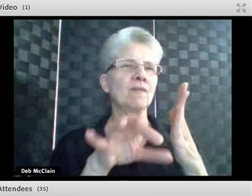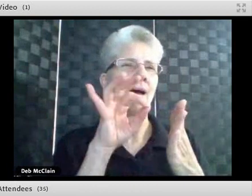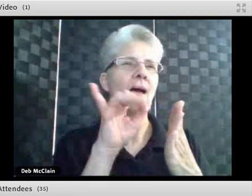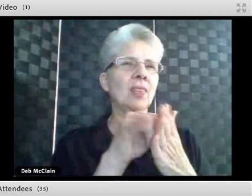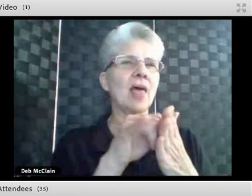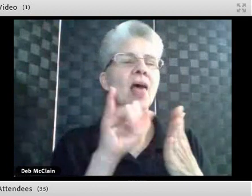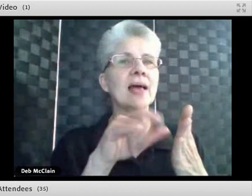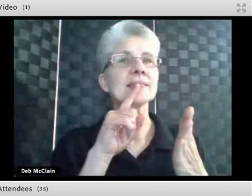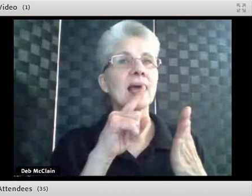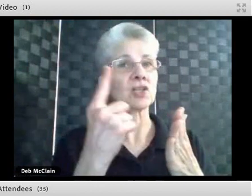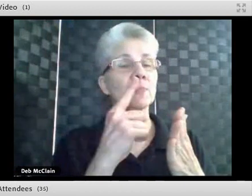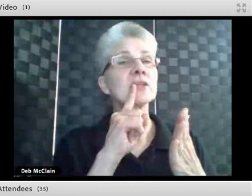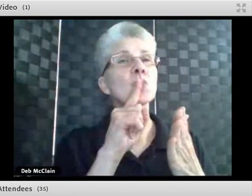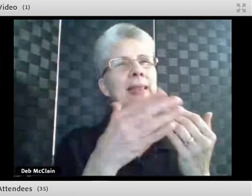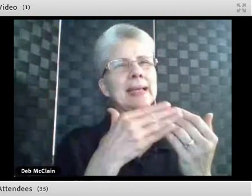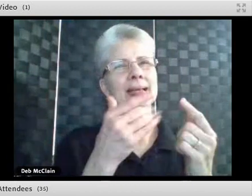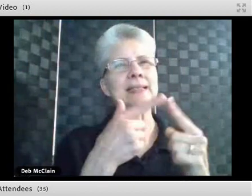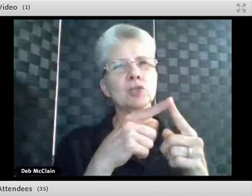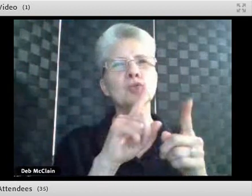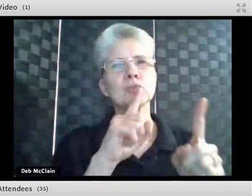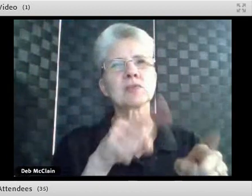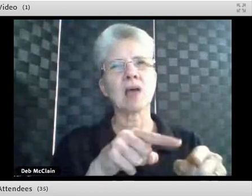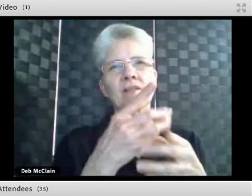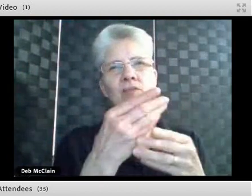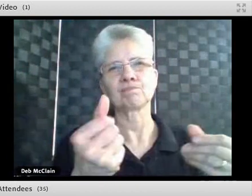And that's actually something that's really easy to solve in some way, you know?